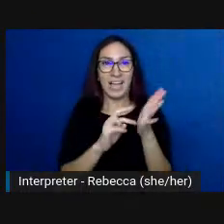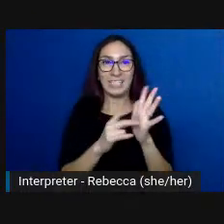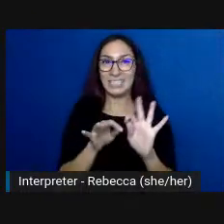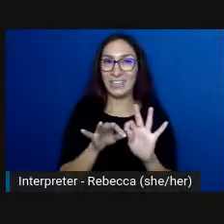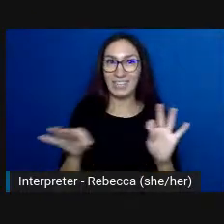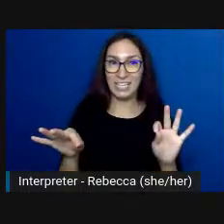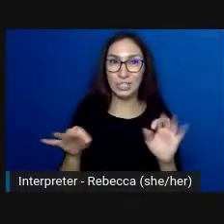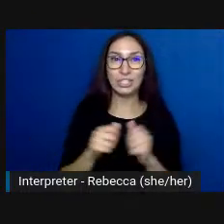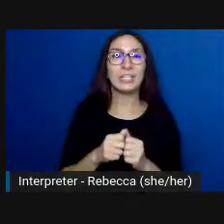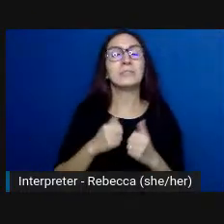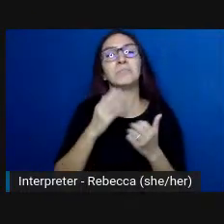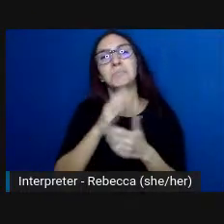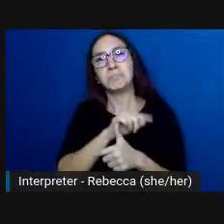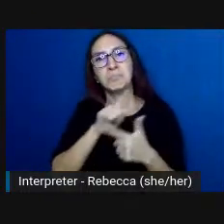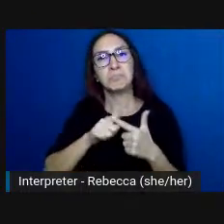and inclusive experience for your visitor